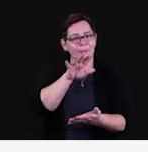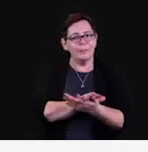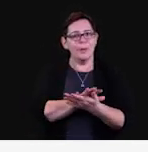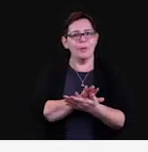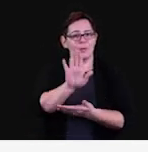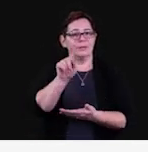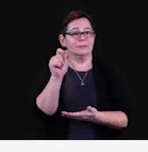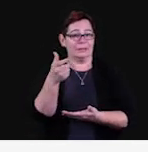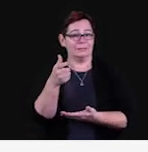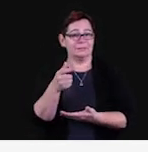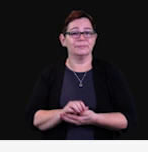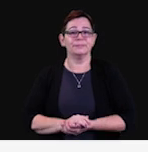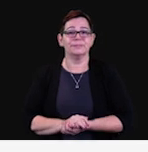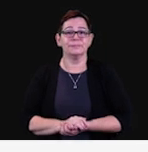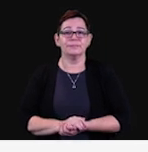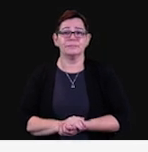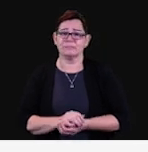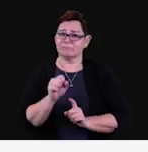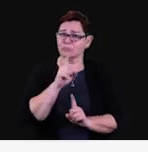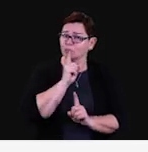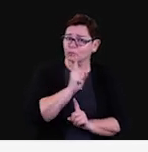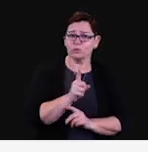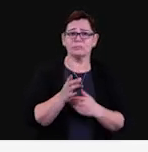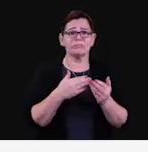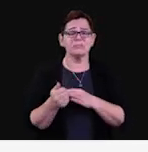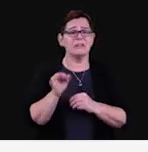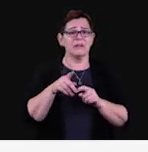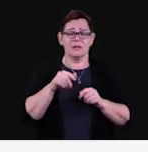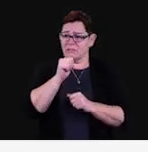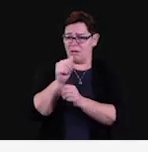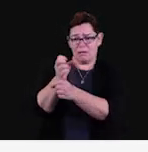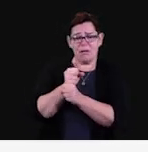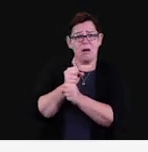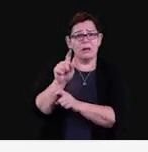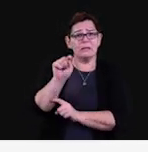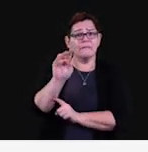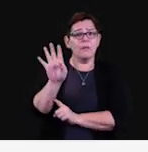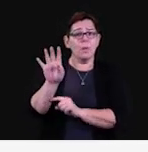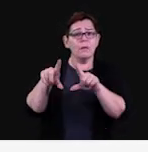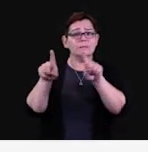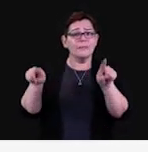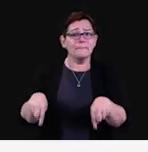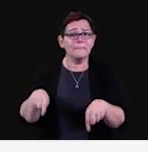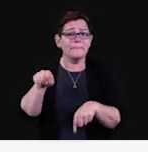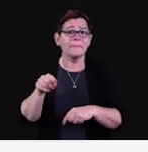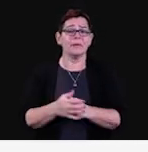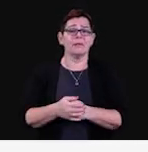This is true even when you don’t receive a T4 slip and when the activity